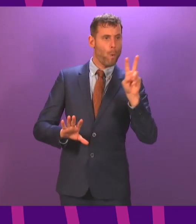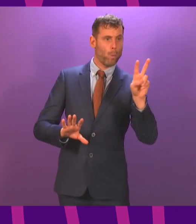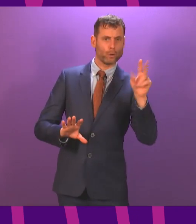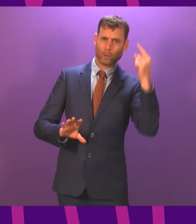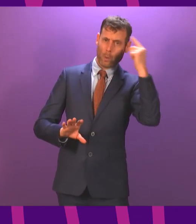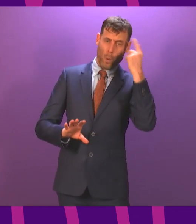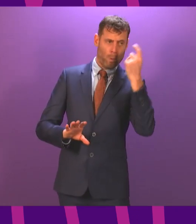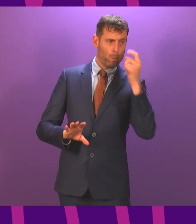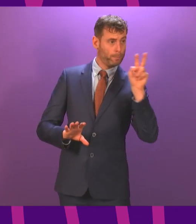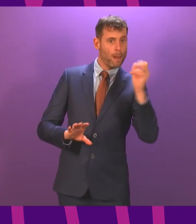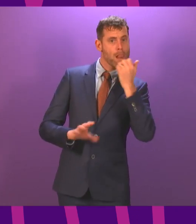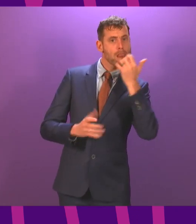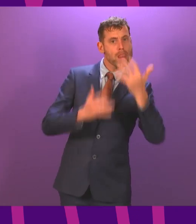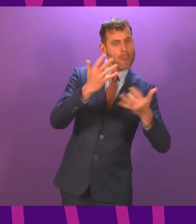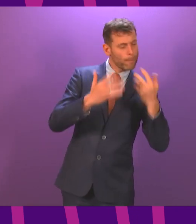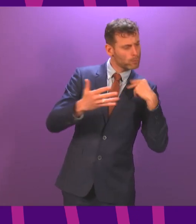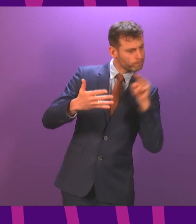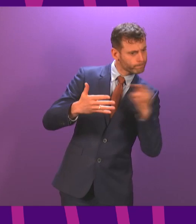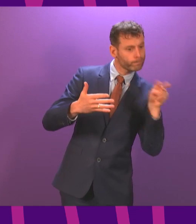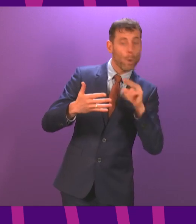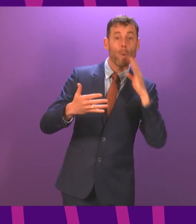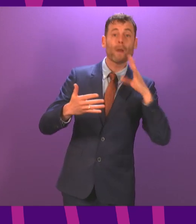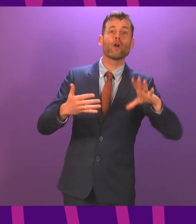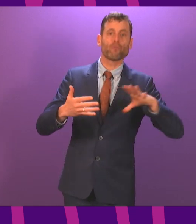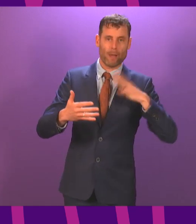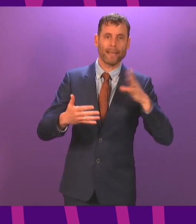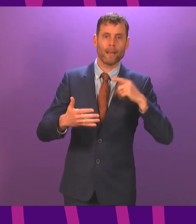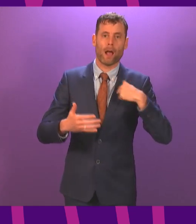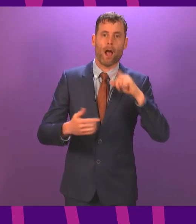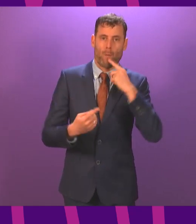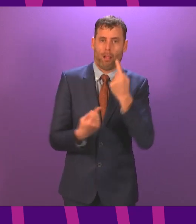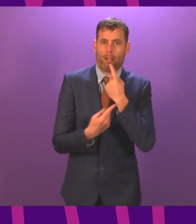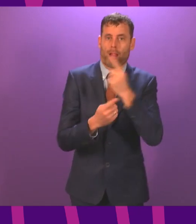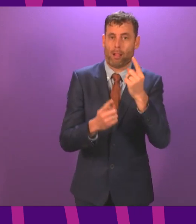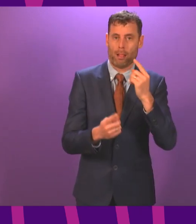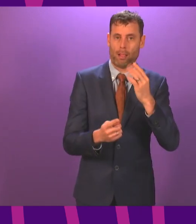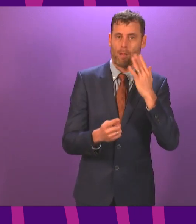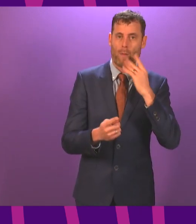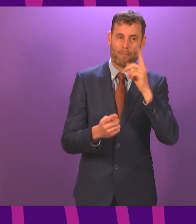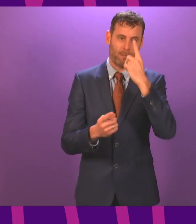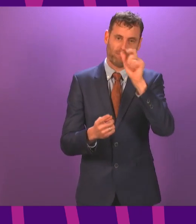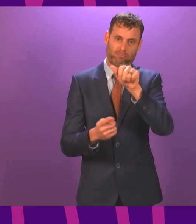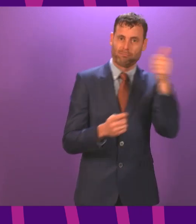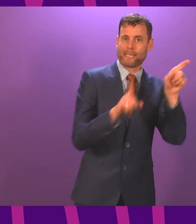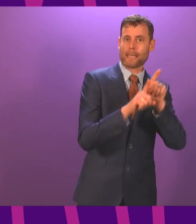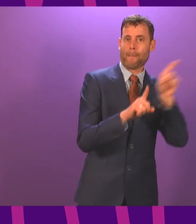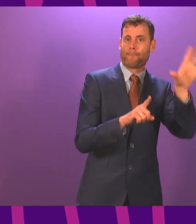and through next week’s review. If there is any change next week, I will set that out to Parliament. Tom Arthur (Renfrewshire South) (SNP): Tomorrow, a new testing centre for asymptomatic people will open in Johnstone town hall and— I live in Johnstone and I have no symptoms,